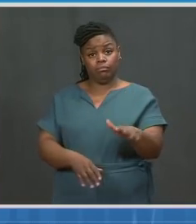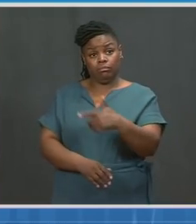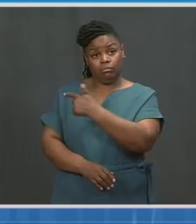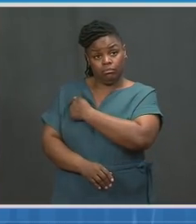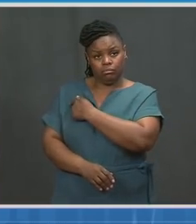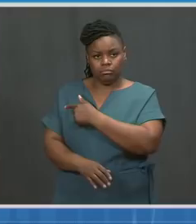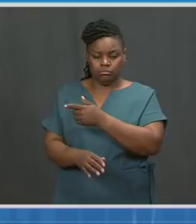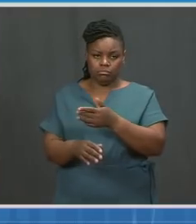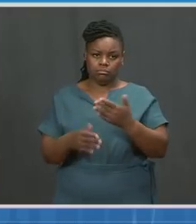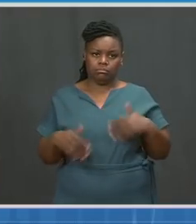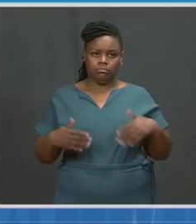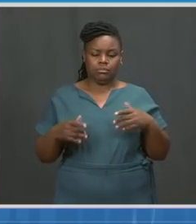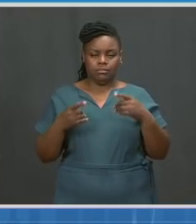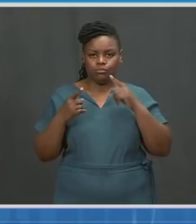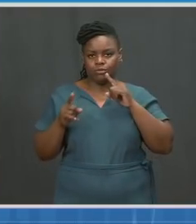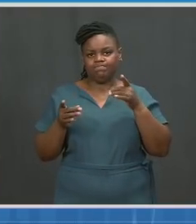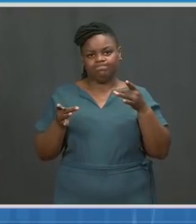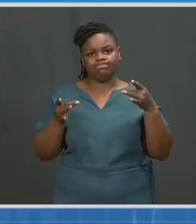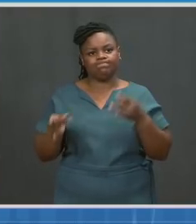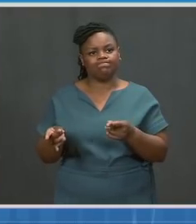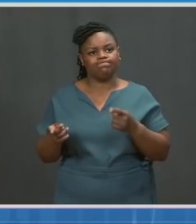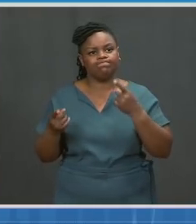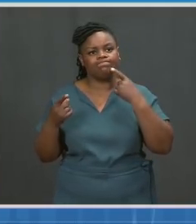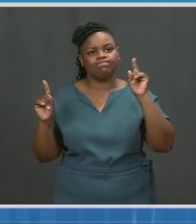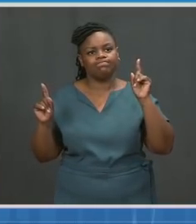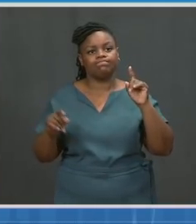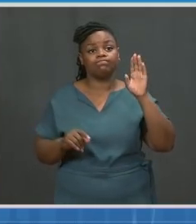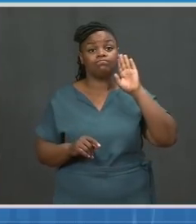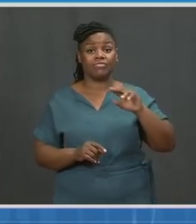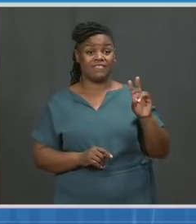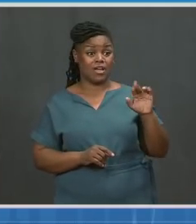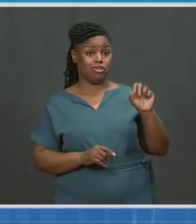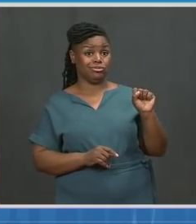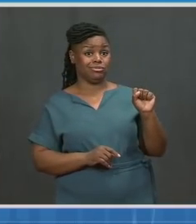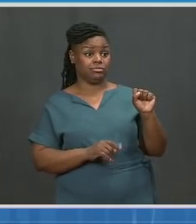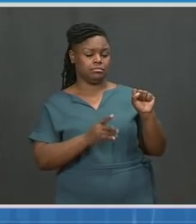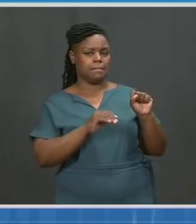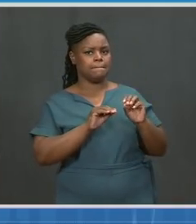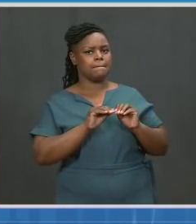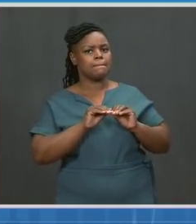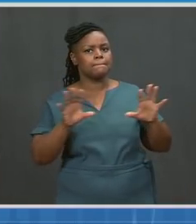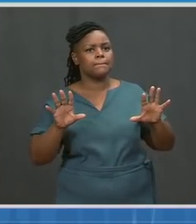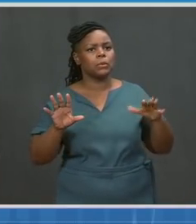we know that the virus spreads very well indoors. Until more people are vaccinated